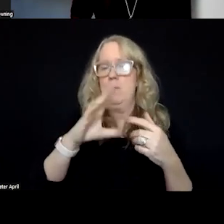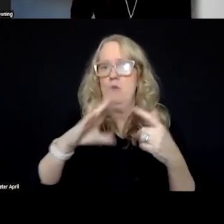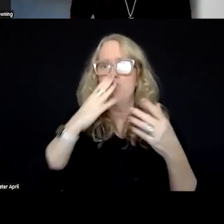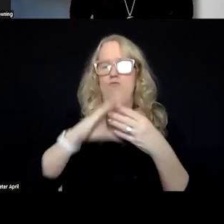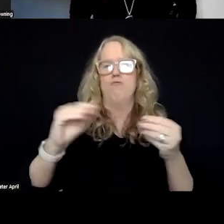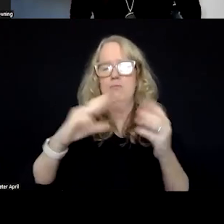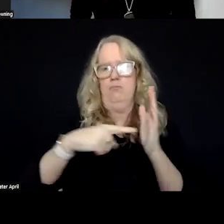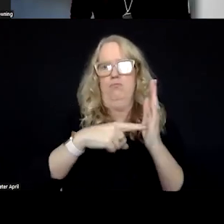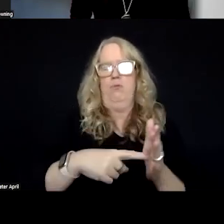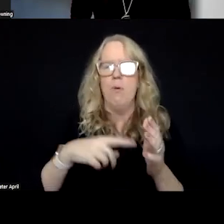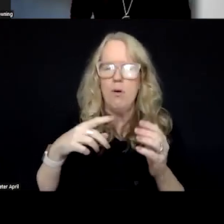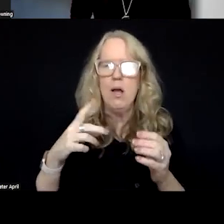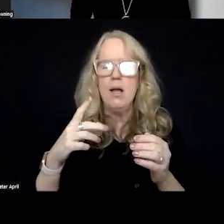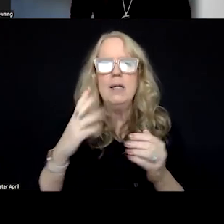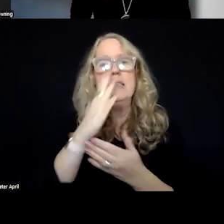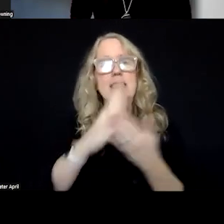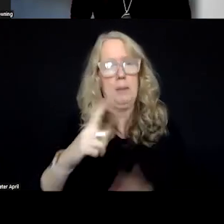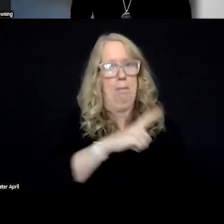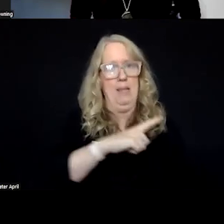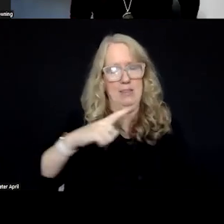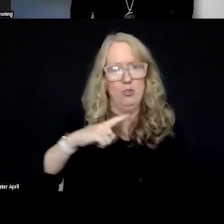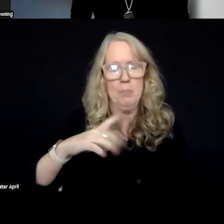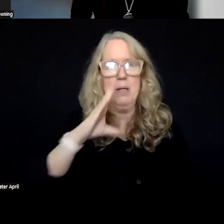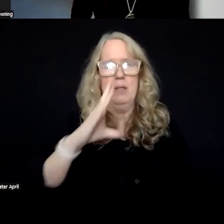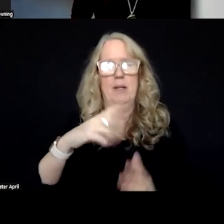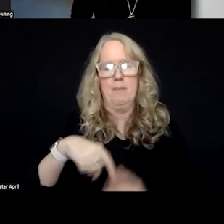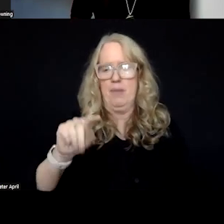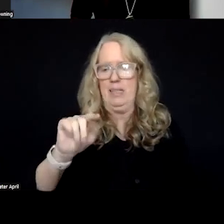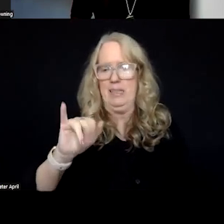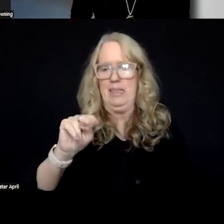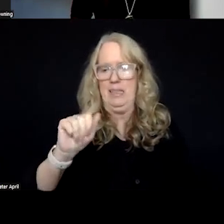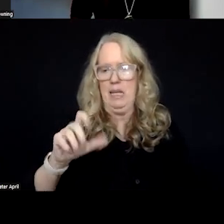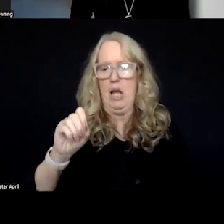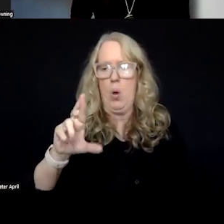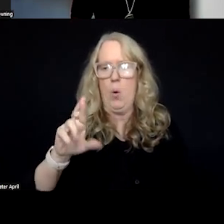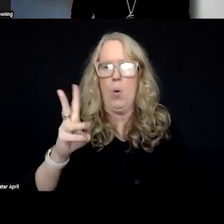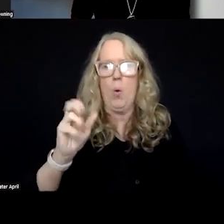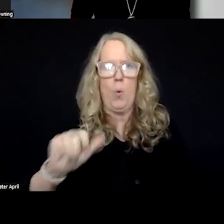THERE FROM LEGISLATION FROM TINA ORWELL, WHO I KNOW IS A CONTRIBUTOR